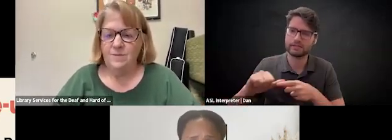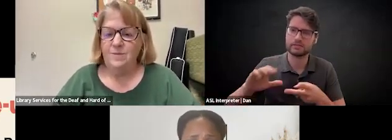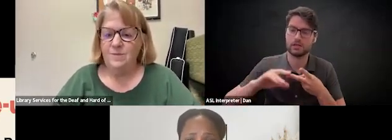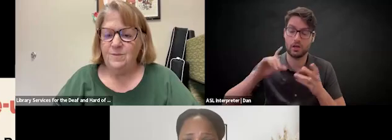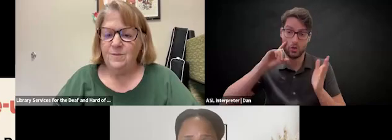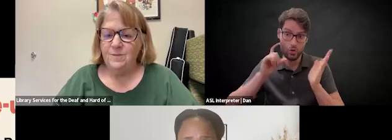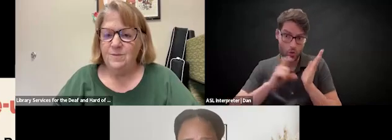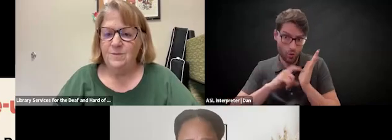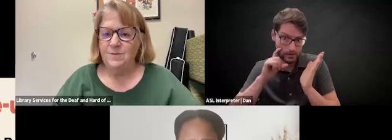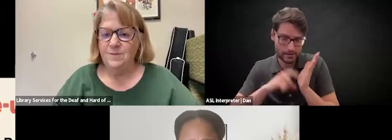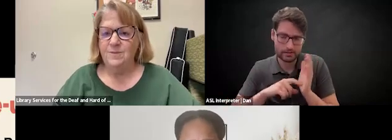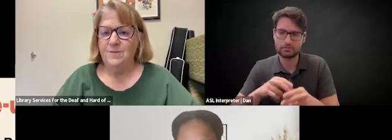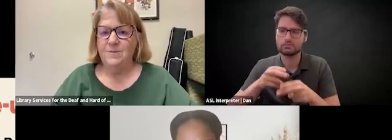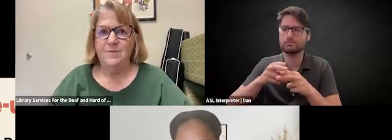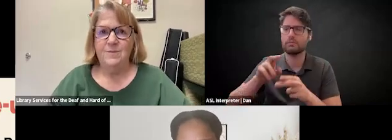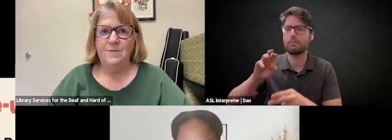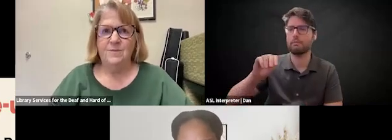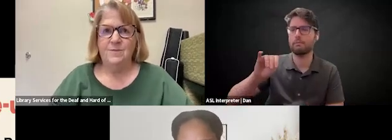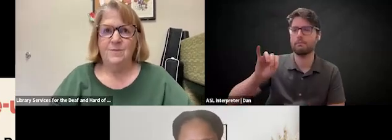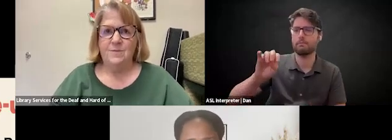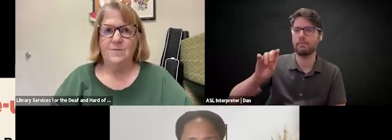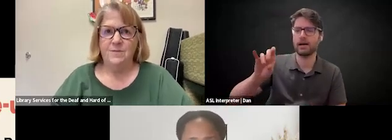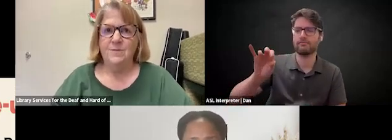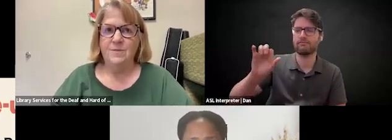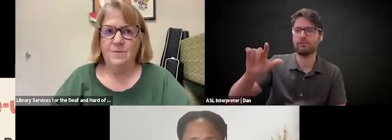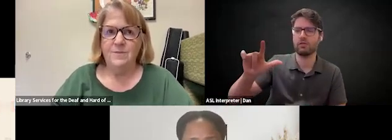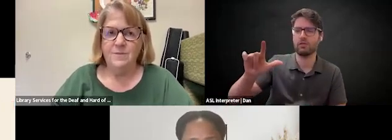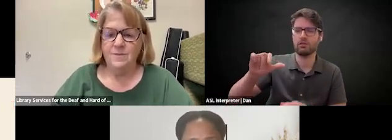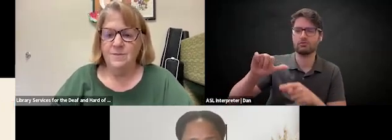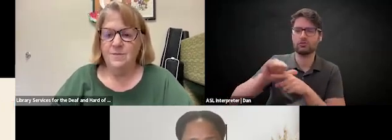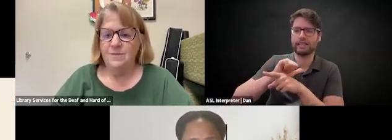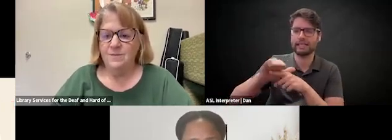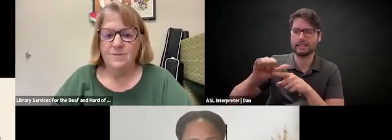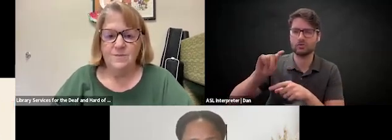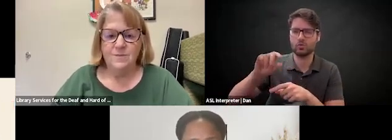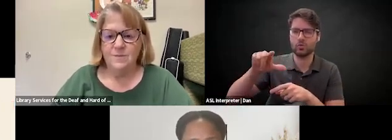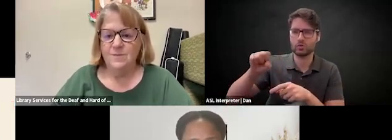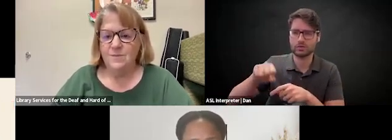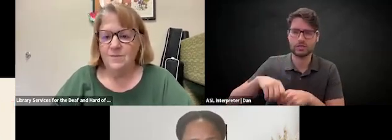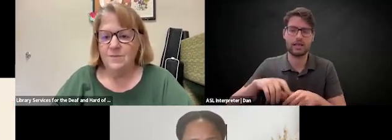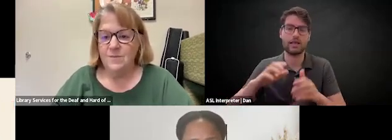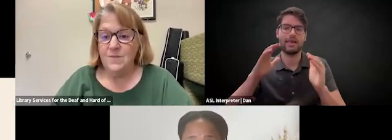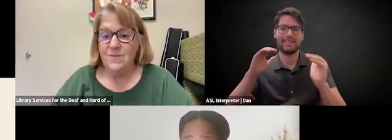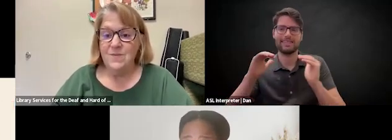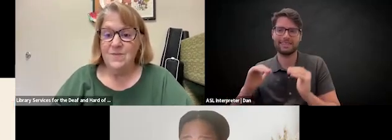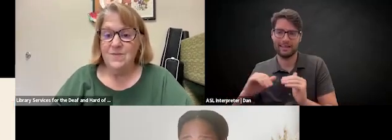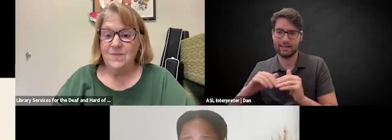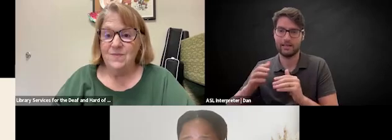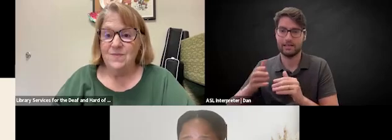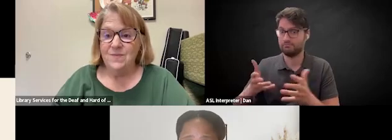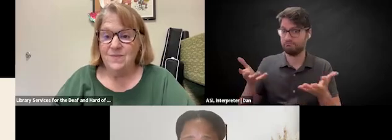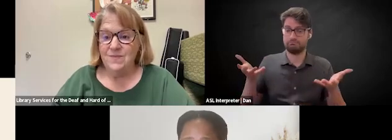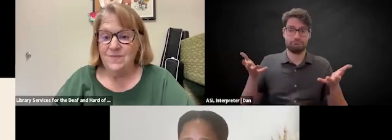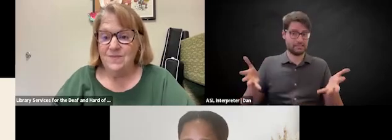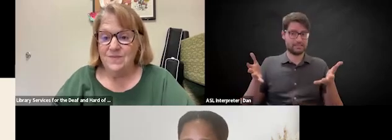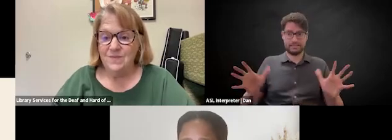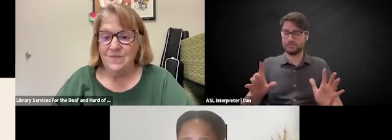So those are mindfulness tools that we have that you can use. And then... That's it. Just the key takeaways is